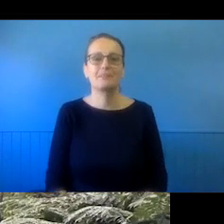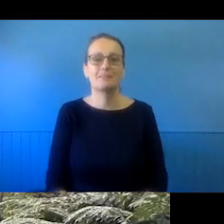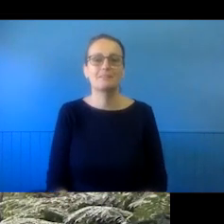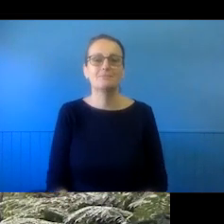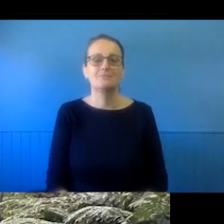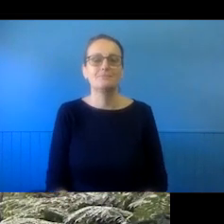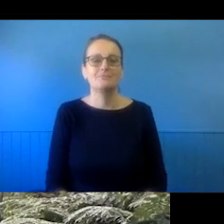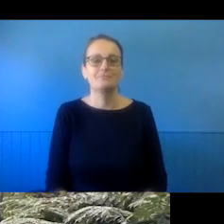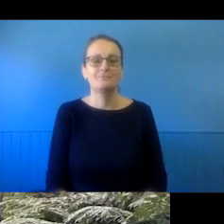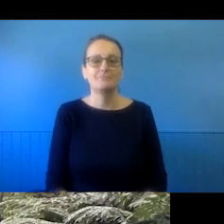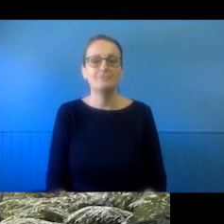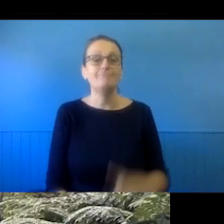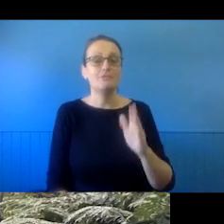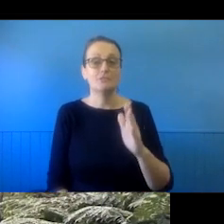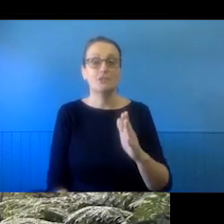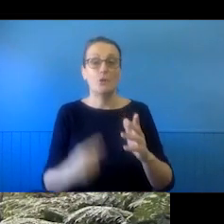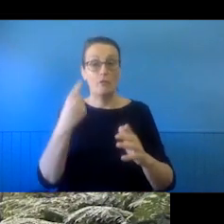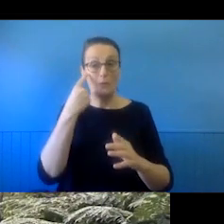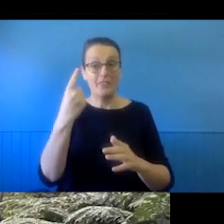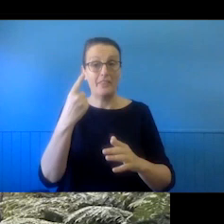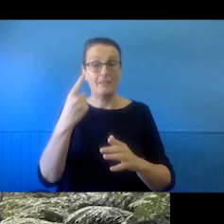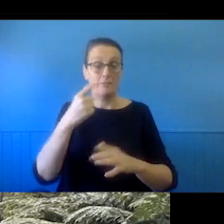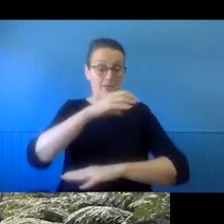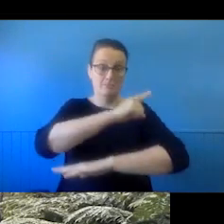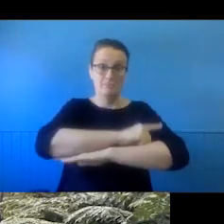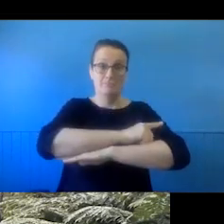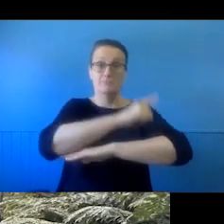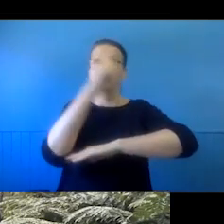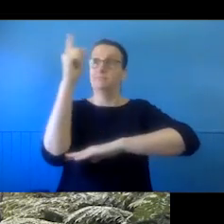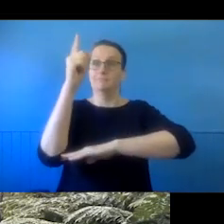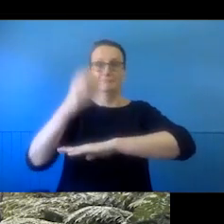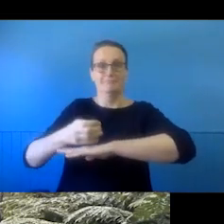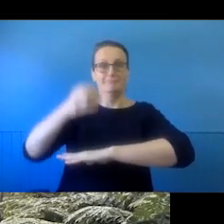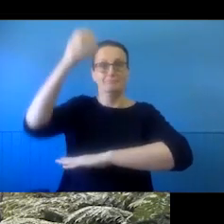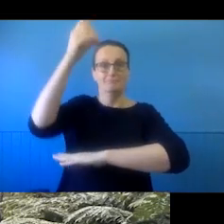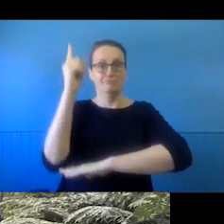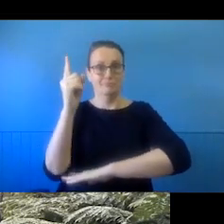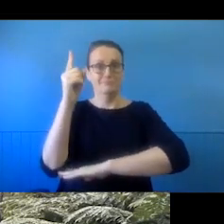Looking at that timber upright, in this next image, has got me